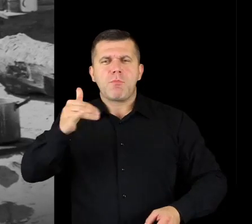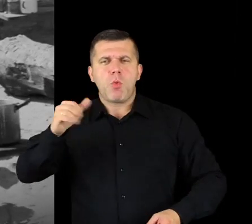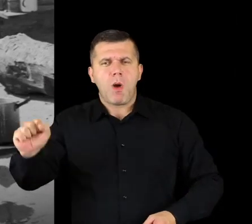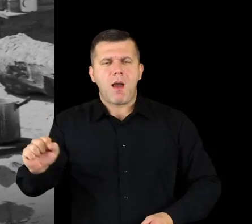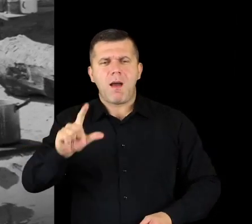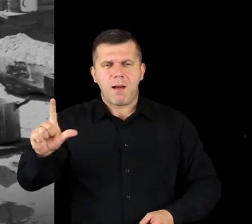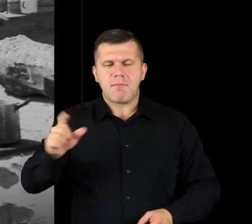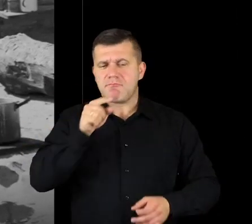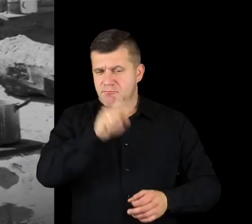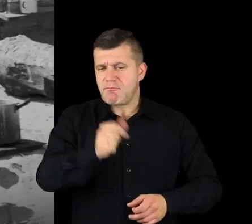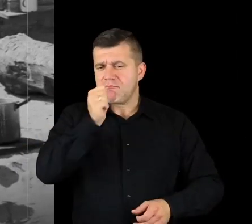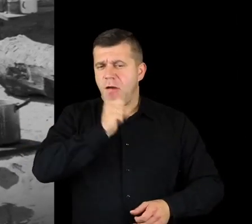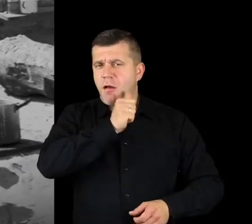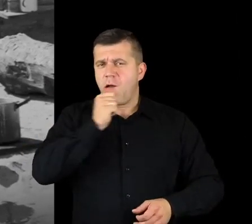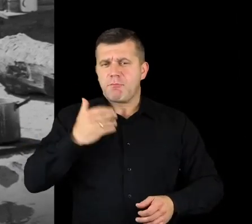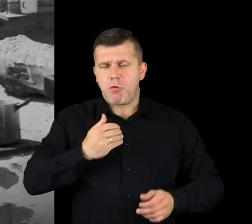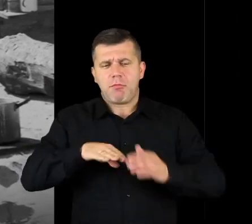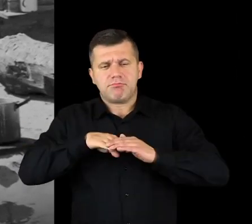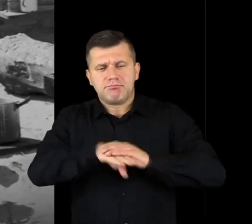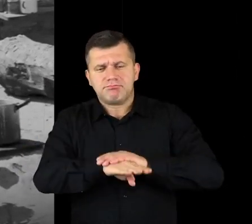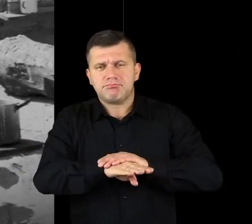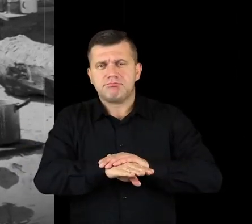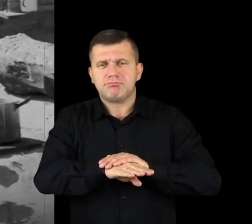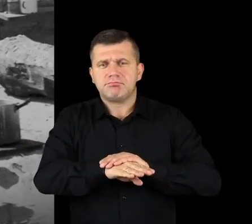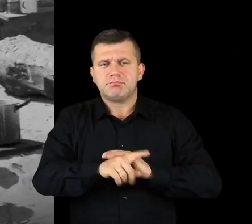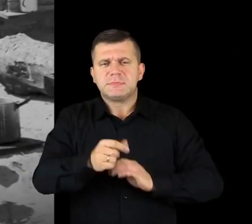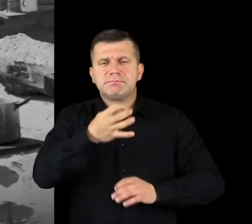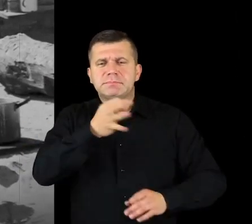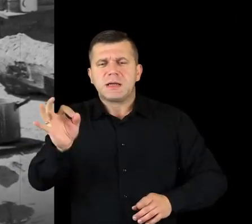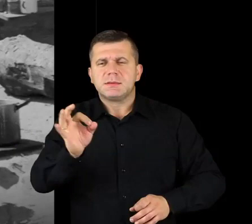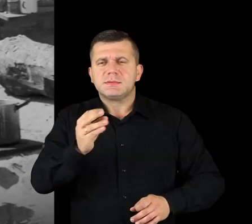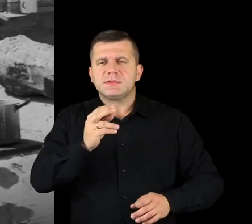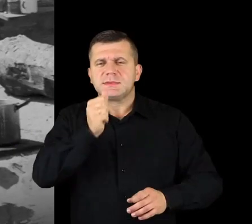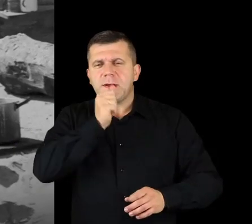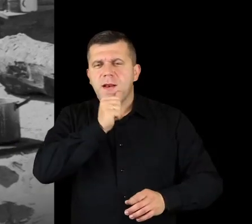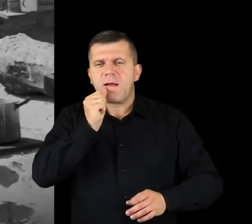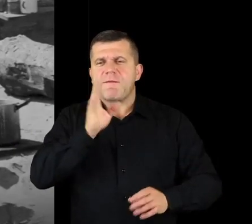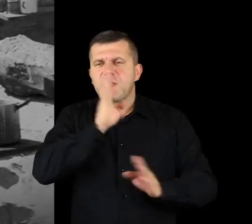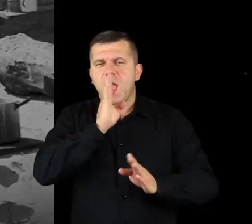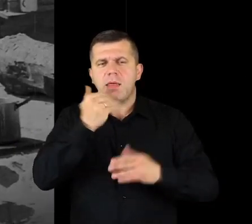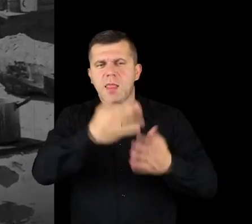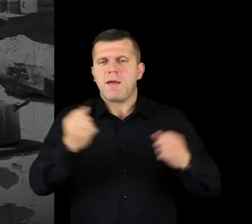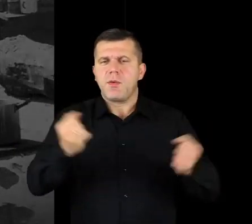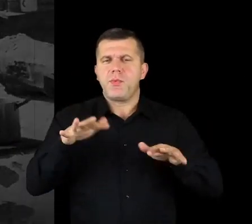knew spells that could make the wind blow, they kept them secret”. >>